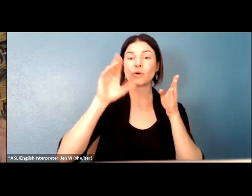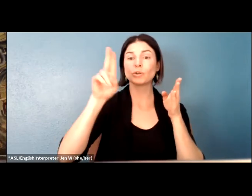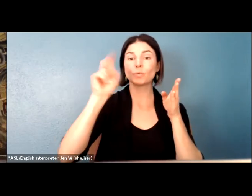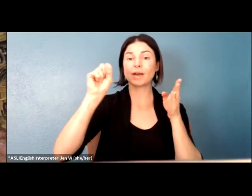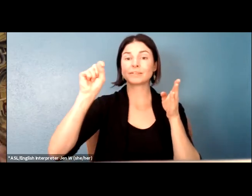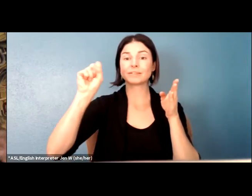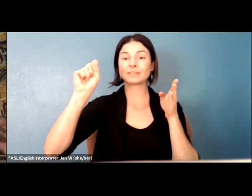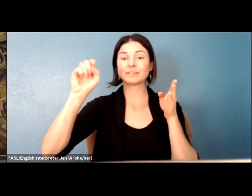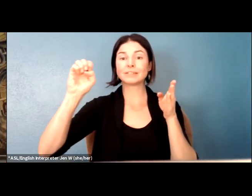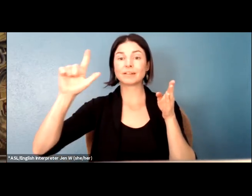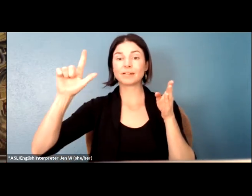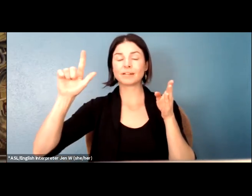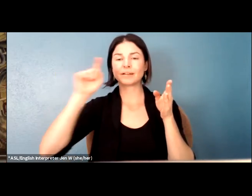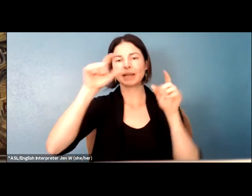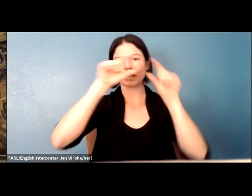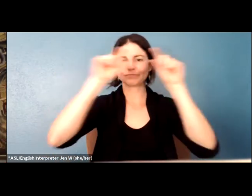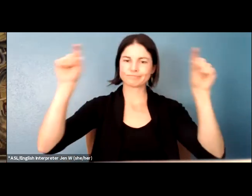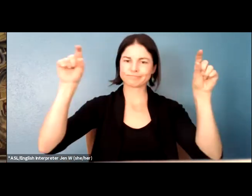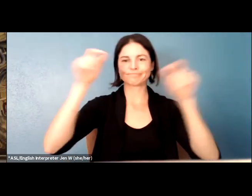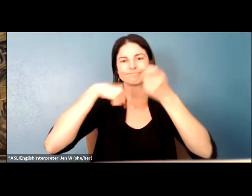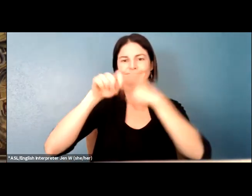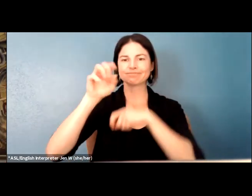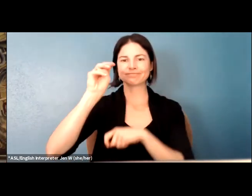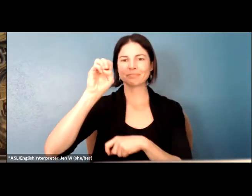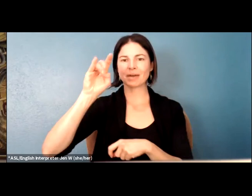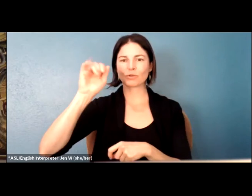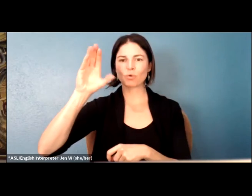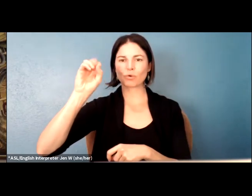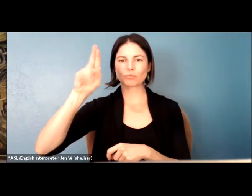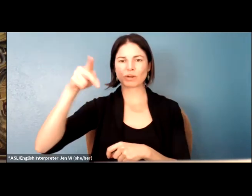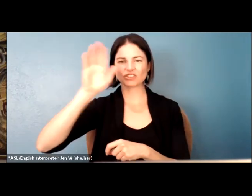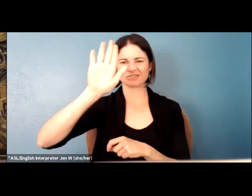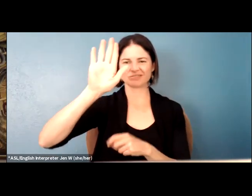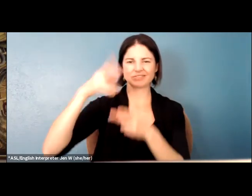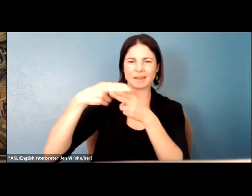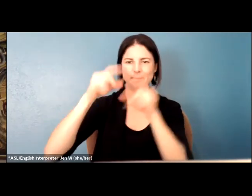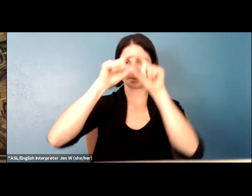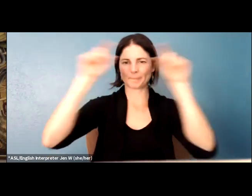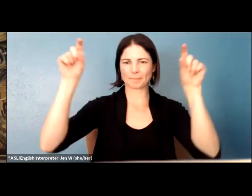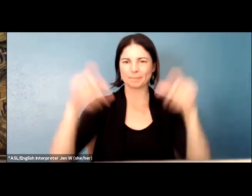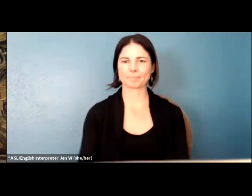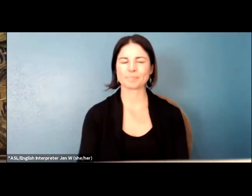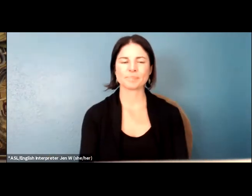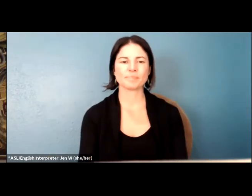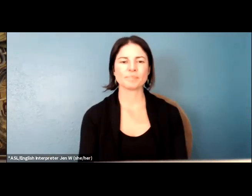letters of a medical Corporation. I'd like to express